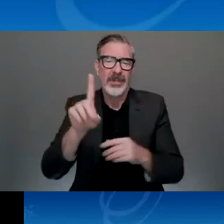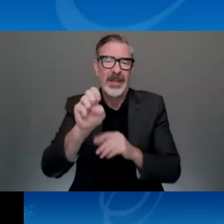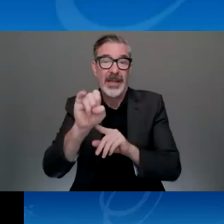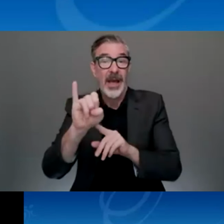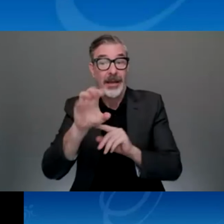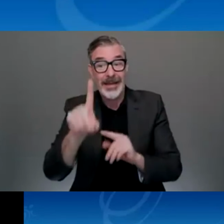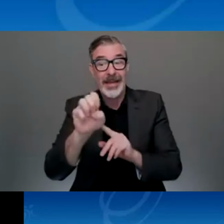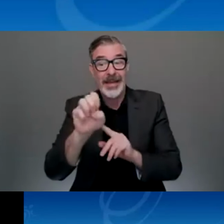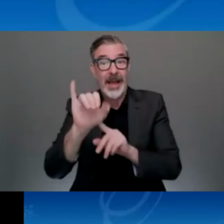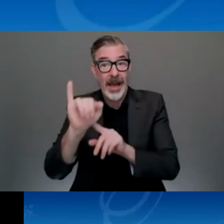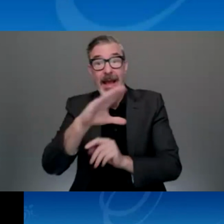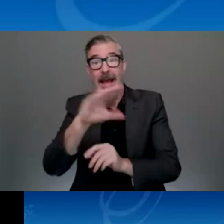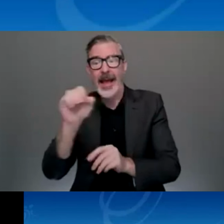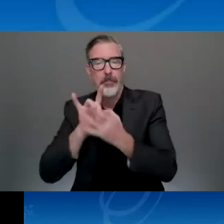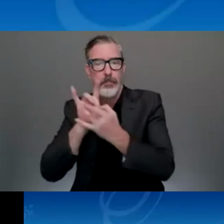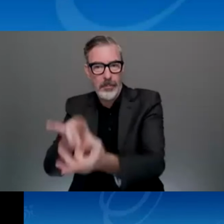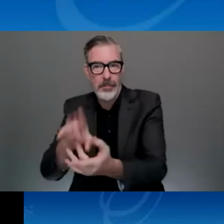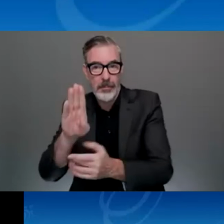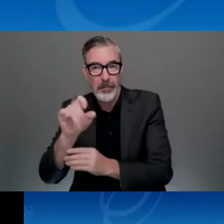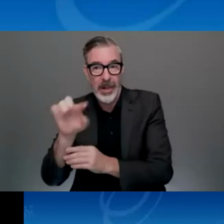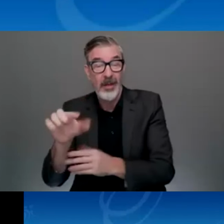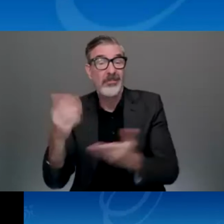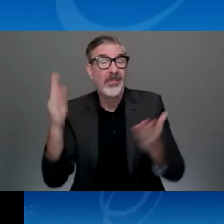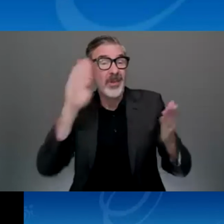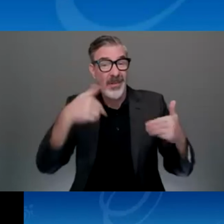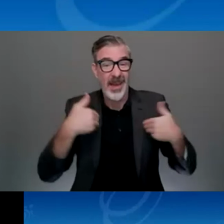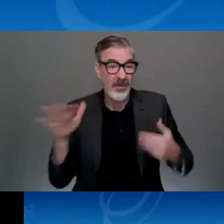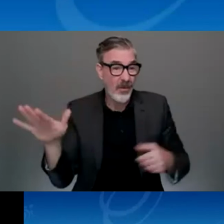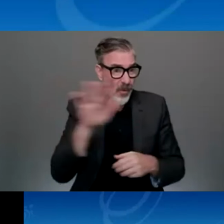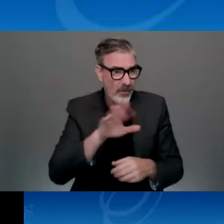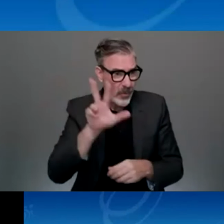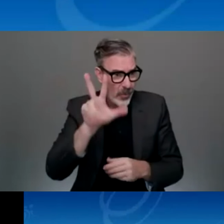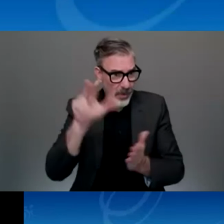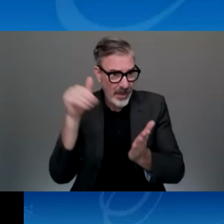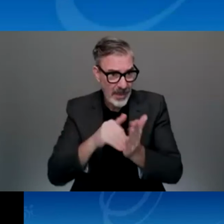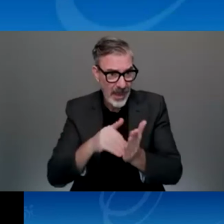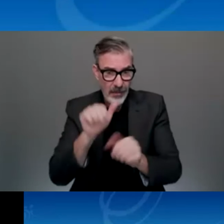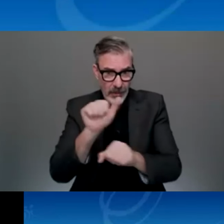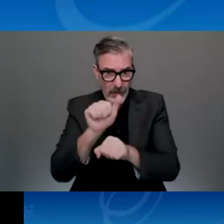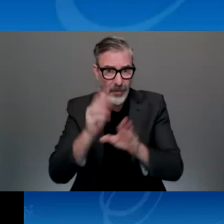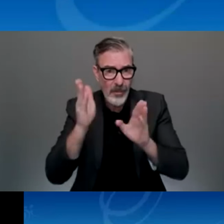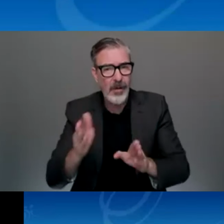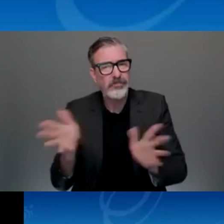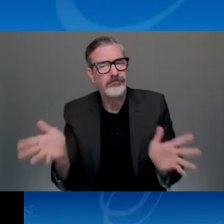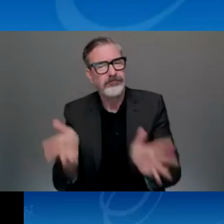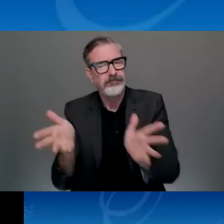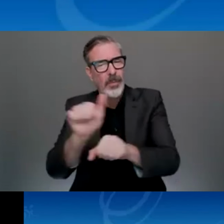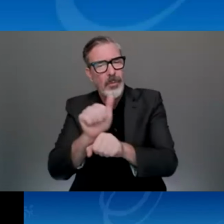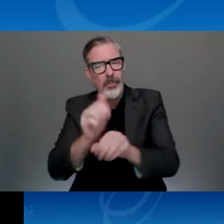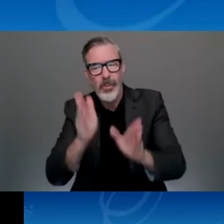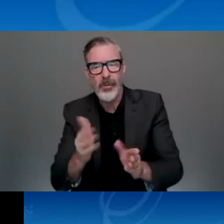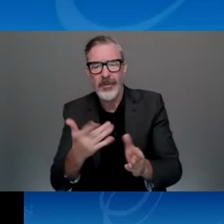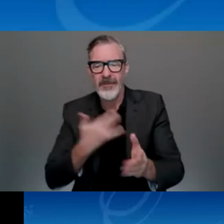We support 33,000 employees across the country on cultivating belonging for our employees, customers and communities.